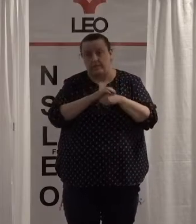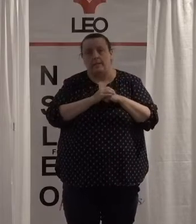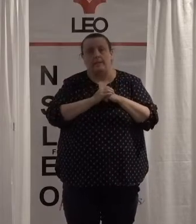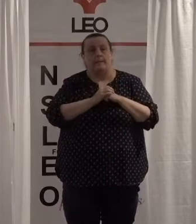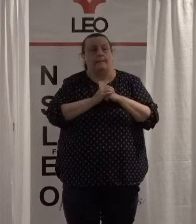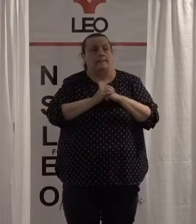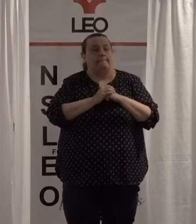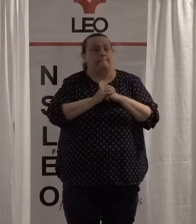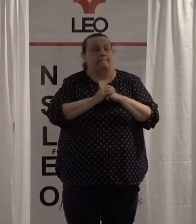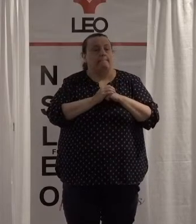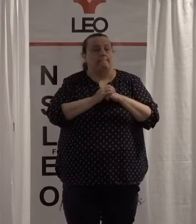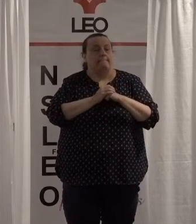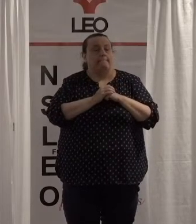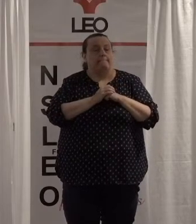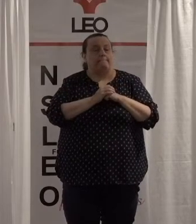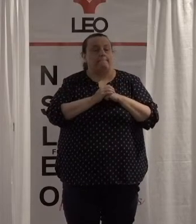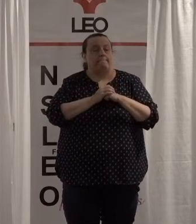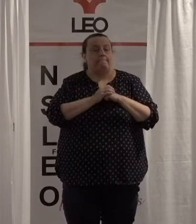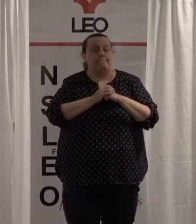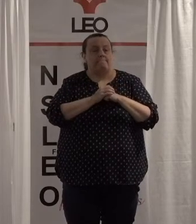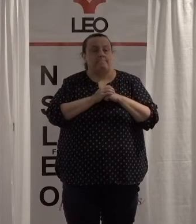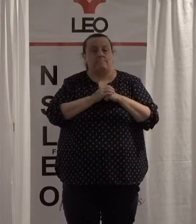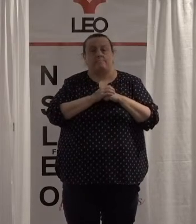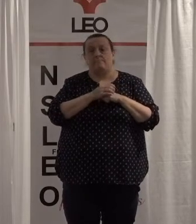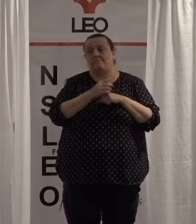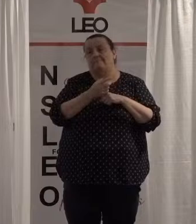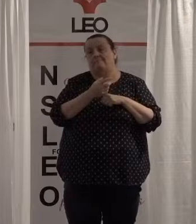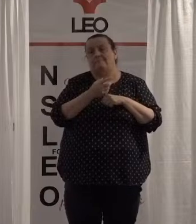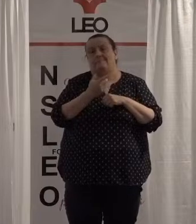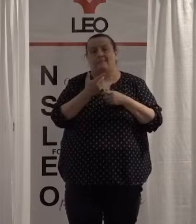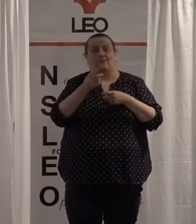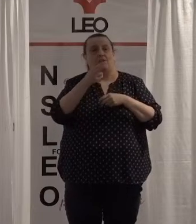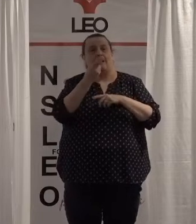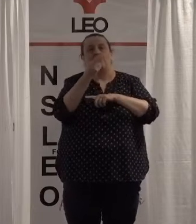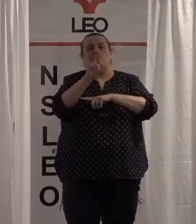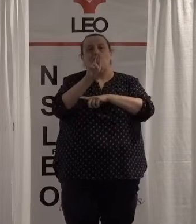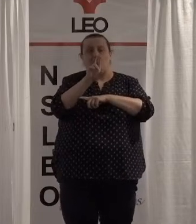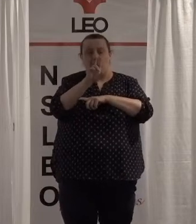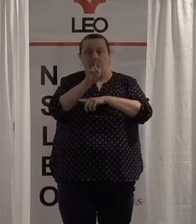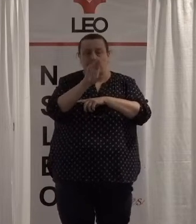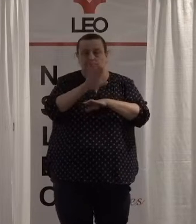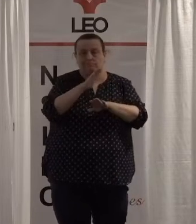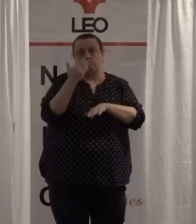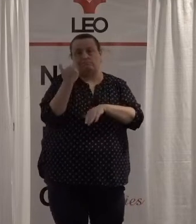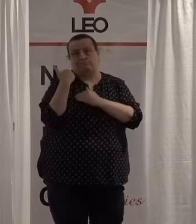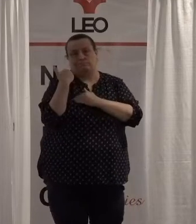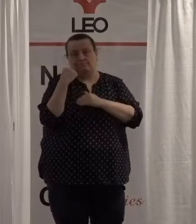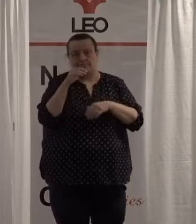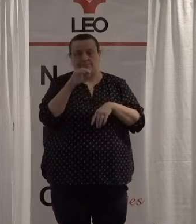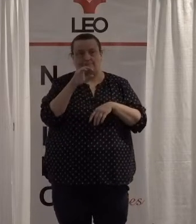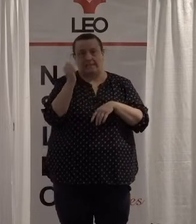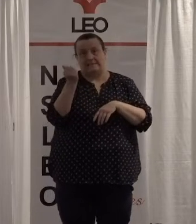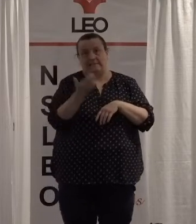SHE IS THE DIRECTOR OF HUMAN RESOURCES AND WITH CASINO NOVA SCOTIA FOR 15 YEARS.